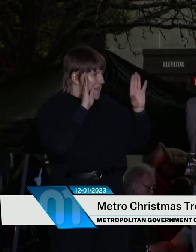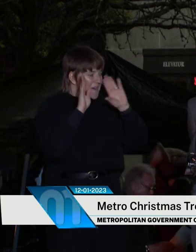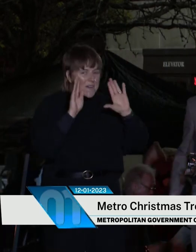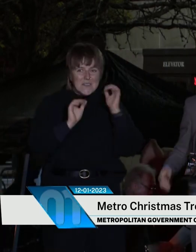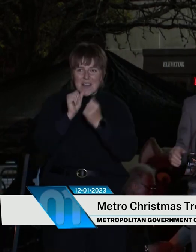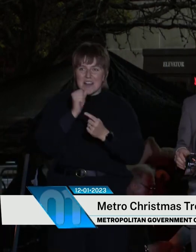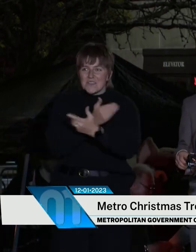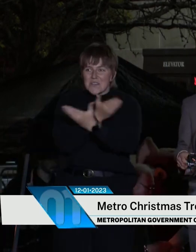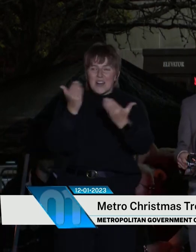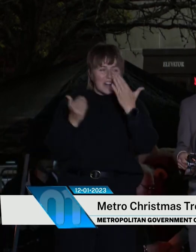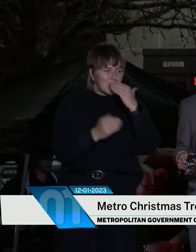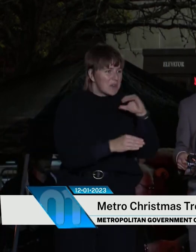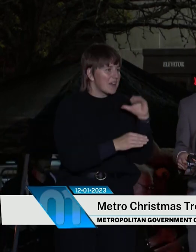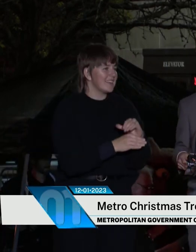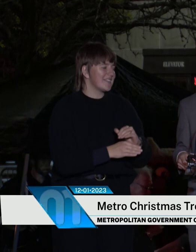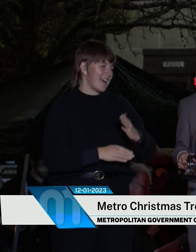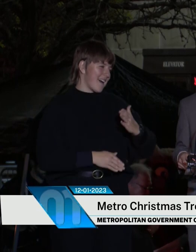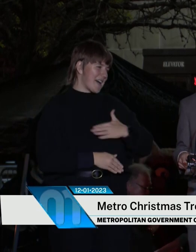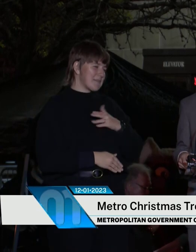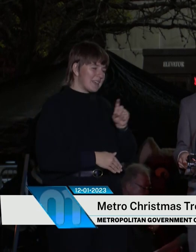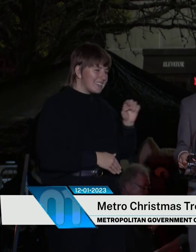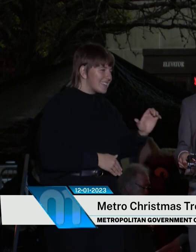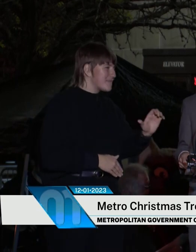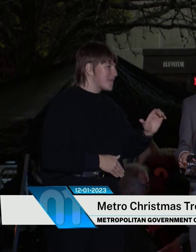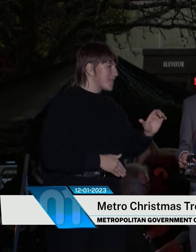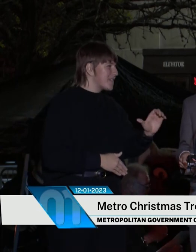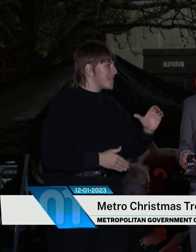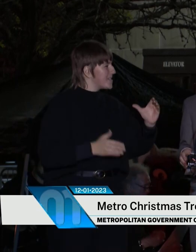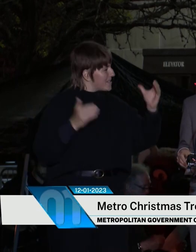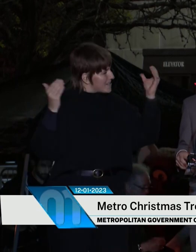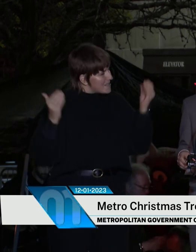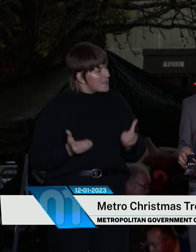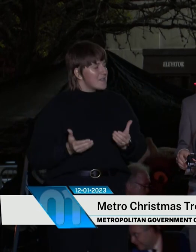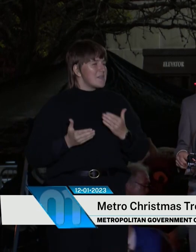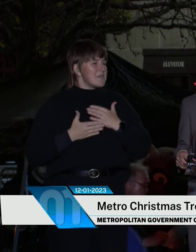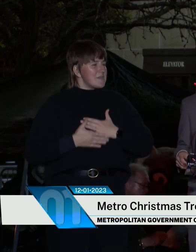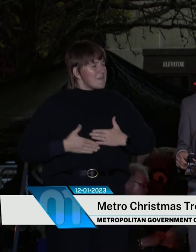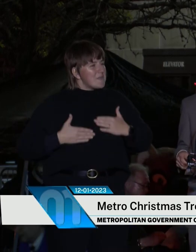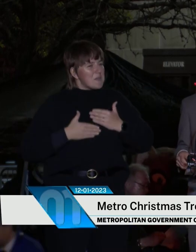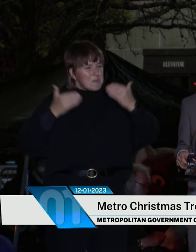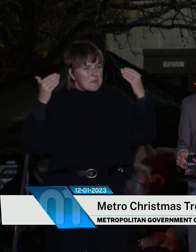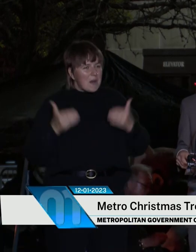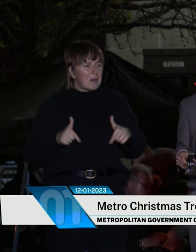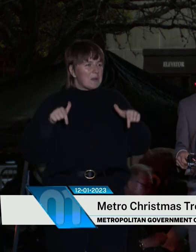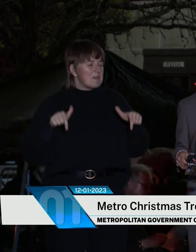MADAM CLERK. HELLO, EVERYBODY. EDDIE GOOD EVENING. HAPPY